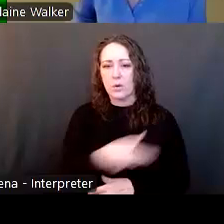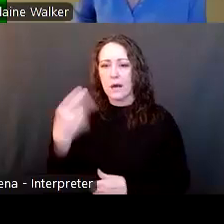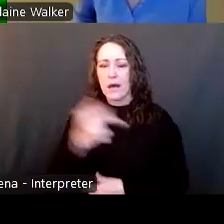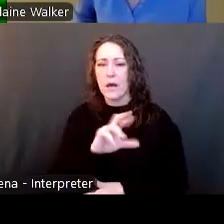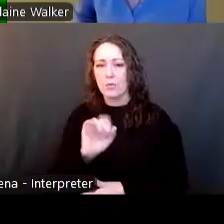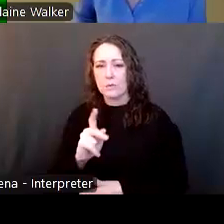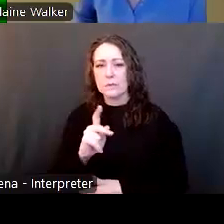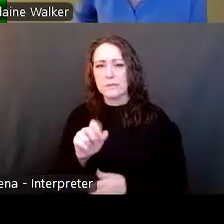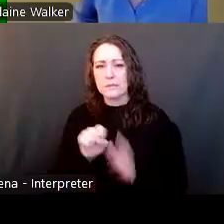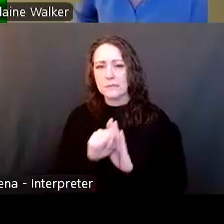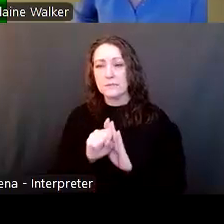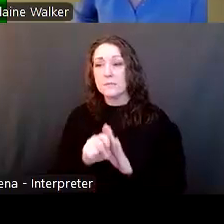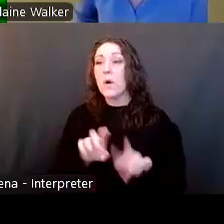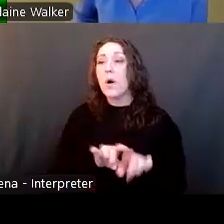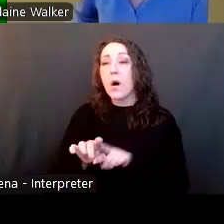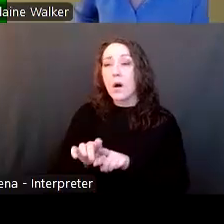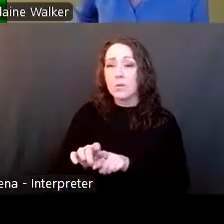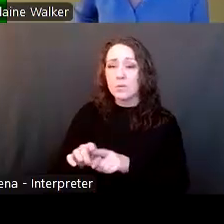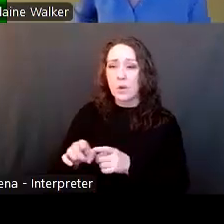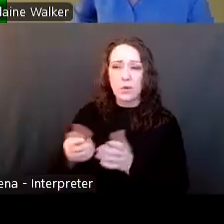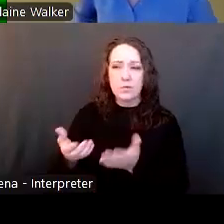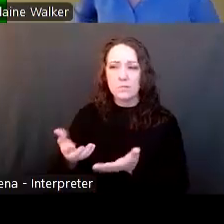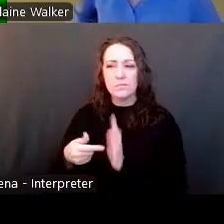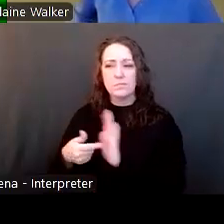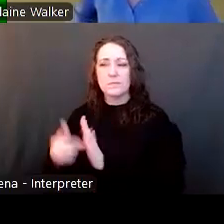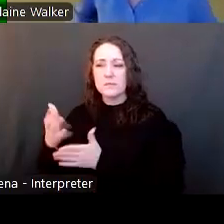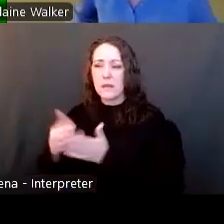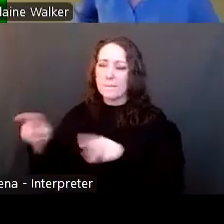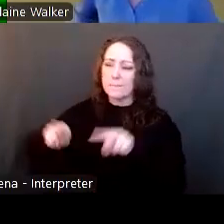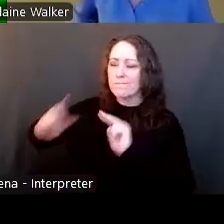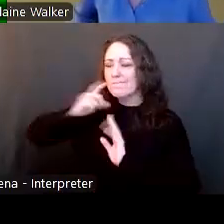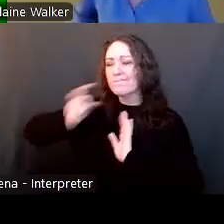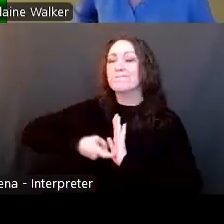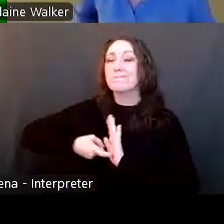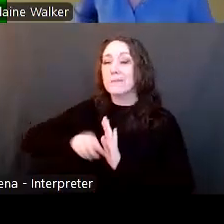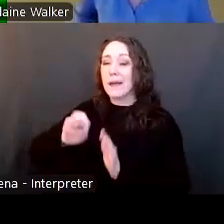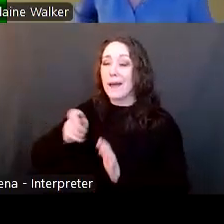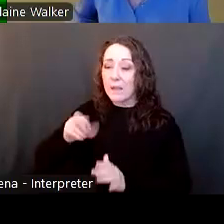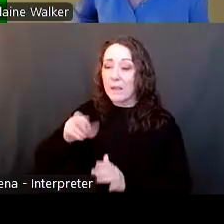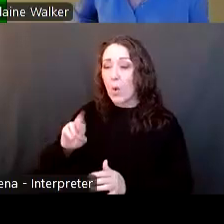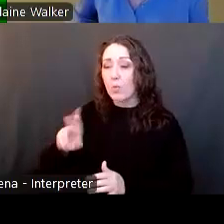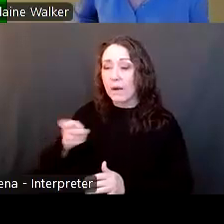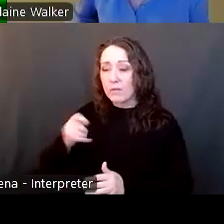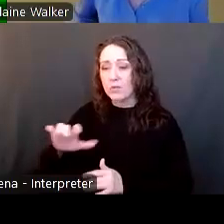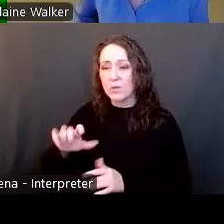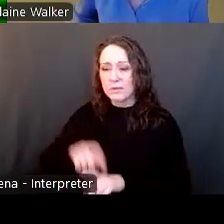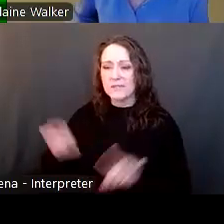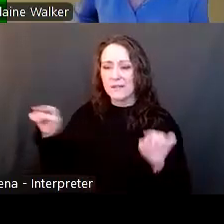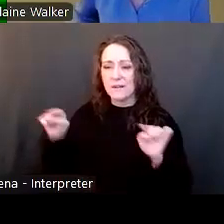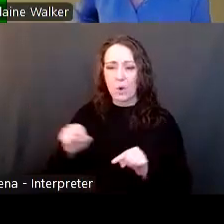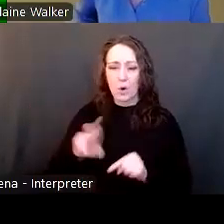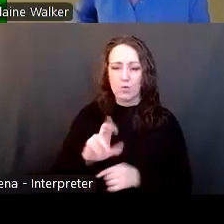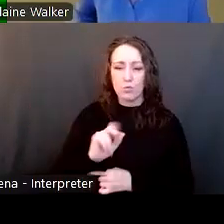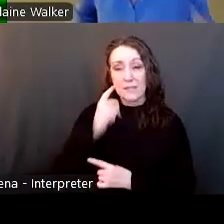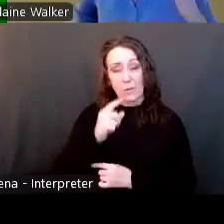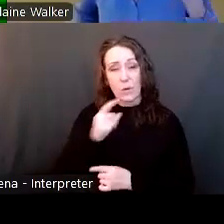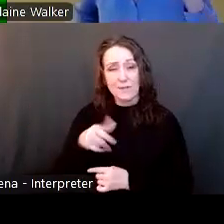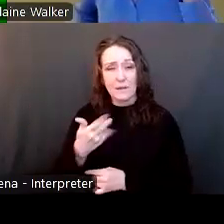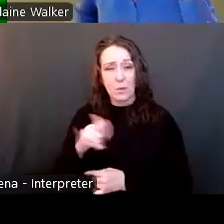and also account for some of the observations of ethn racial differences in risk for psychosis